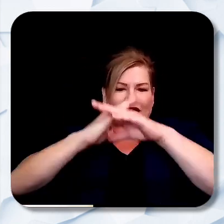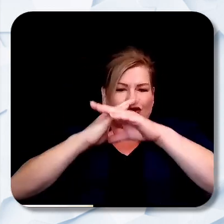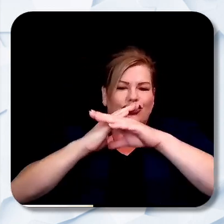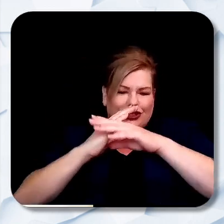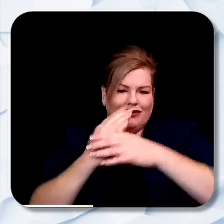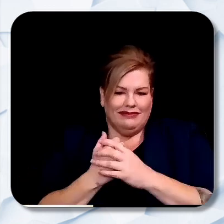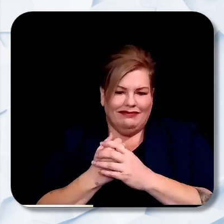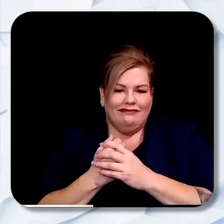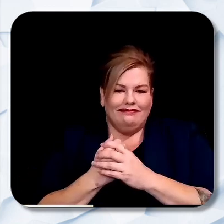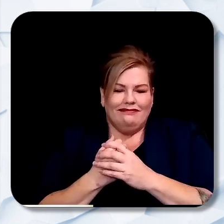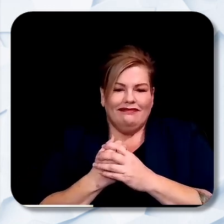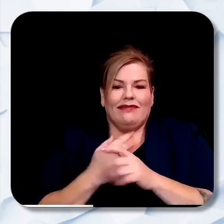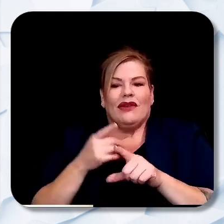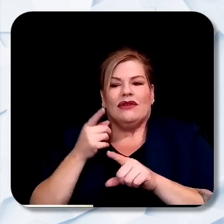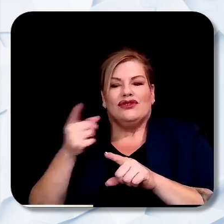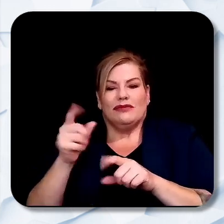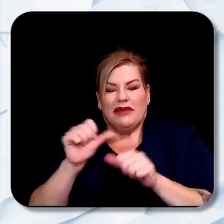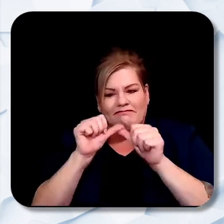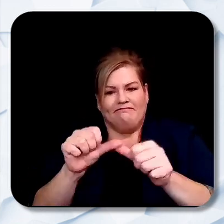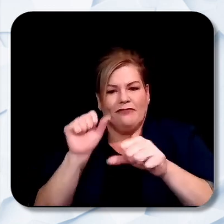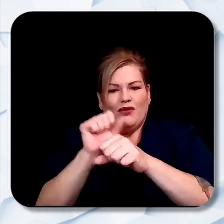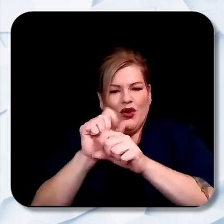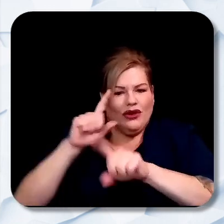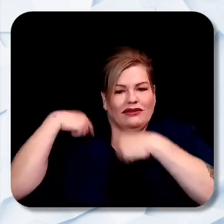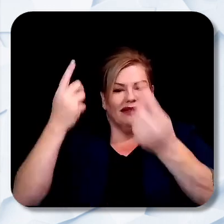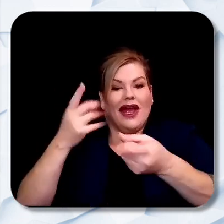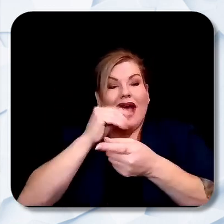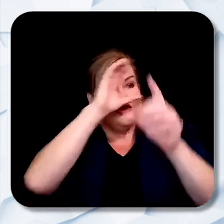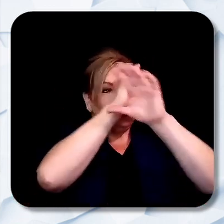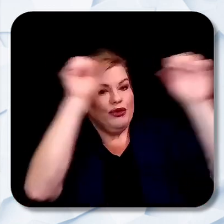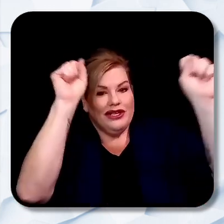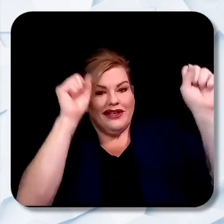Serena. Um, and I want to thank the superintendent uh as well, and your whole team for your steadfast